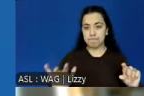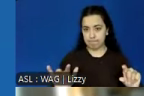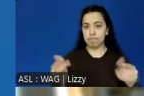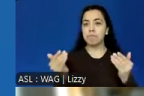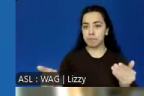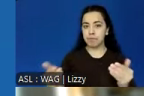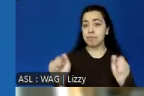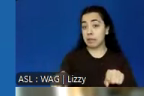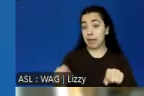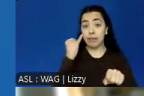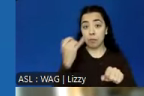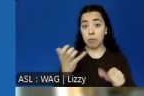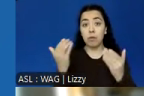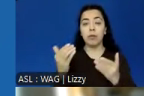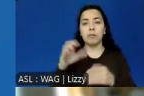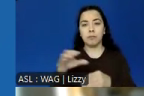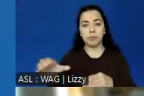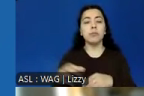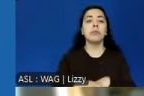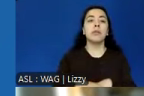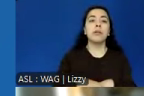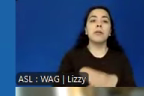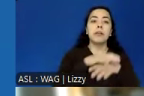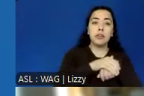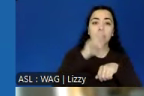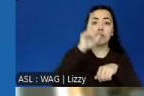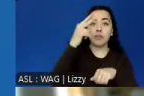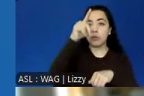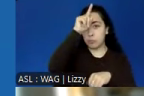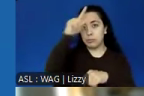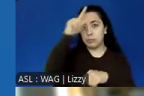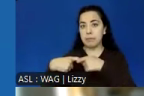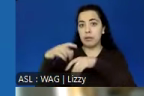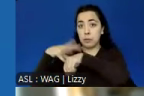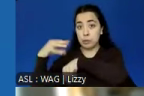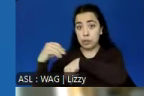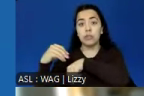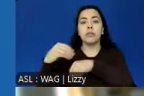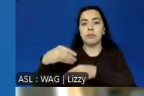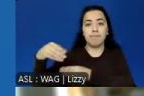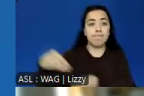French, German, Spanish and Swedish will be posted in the chat as well.